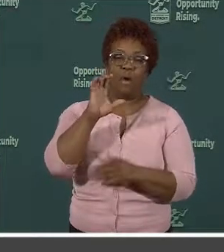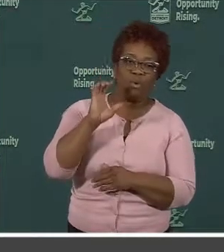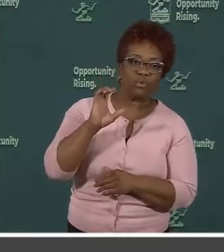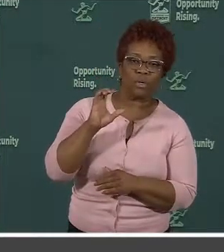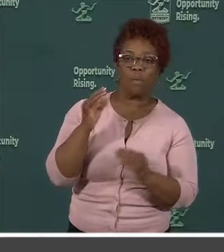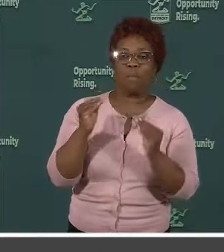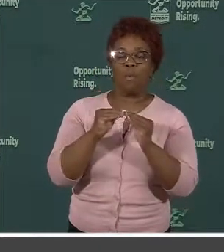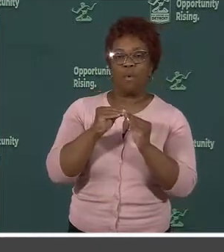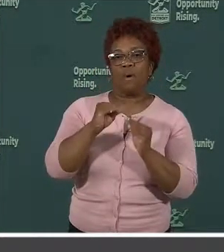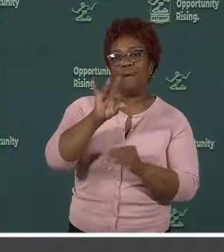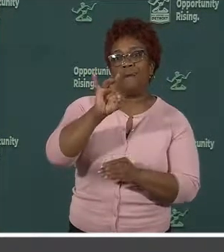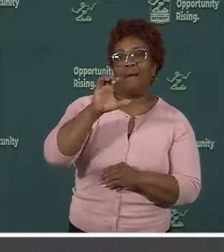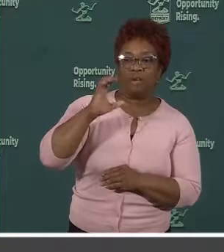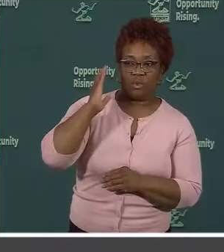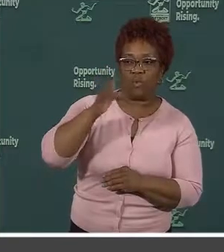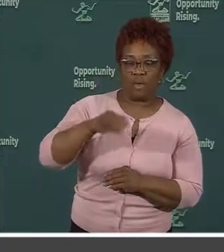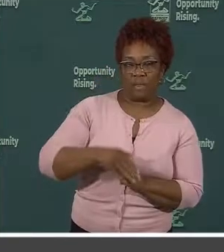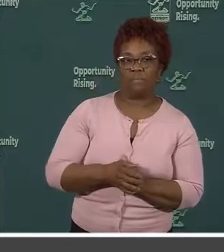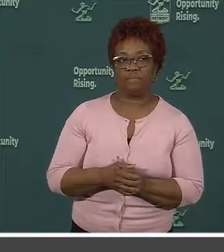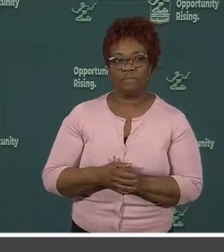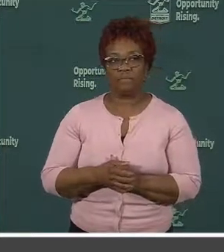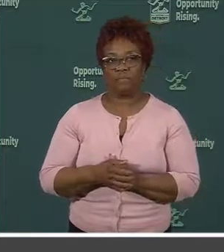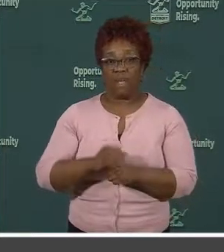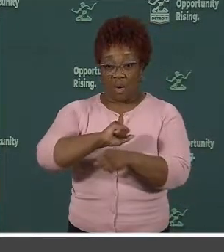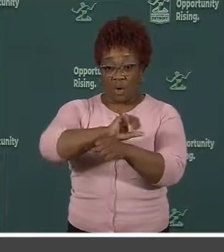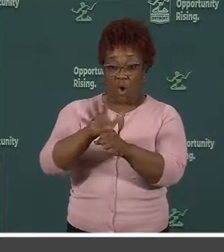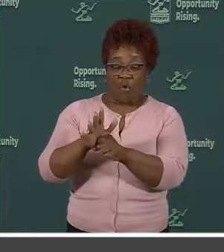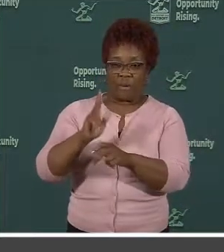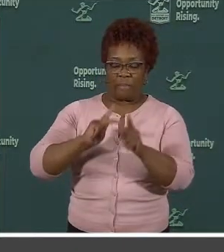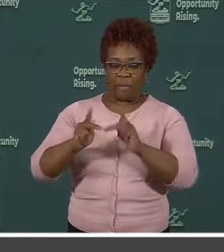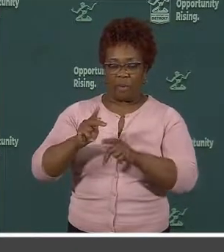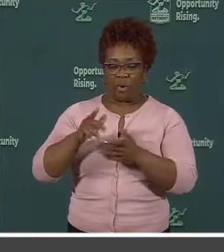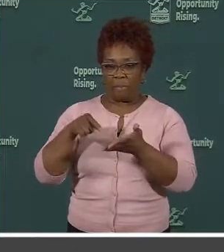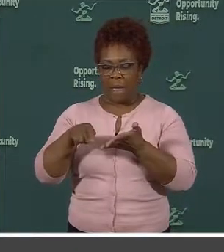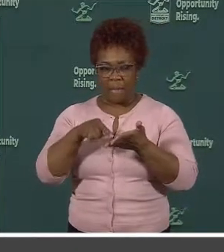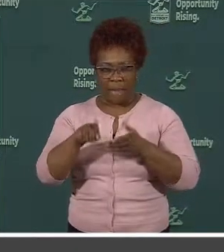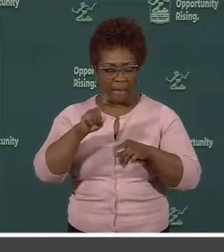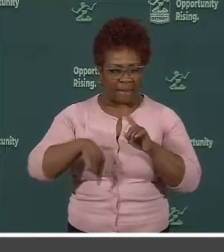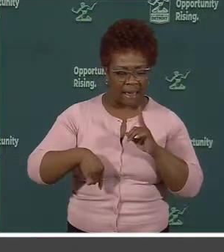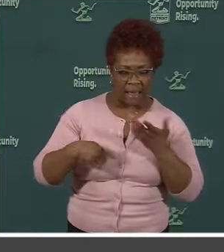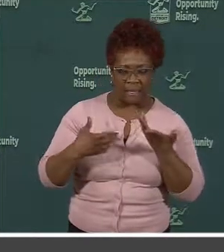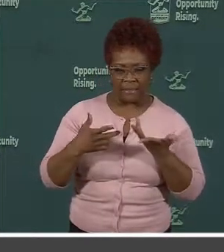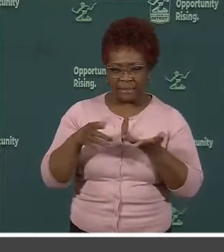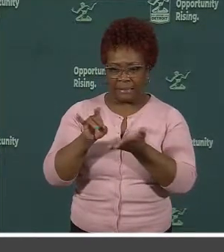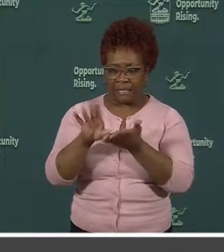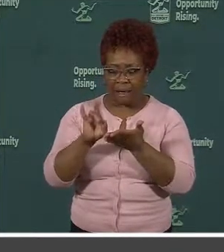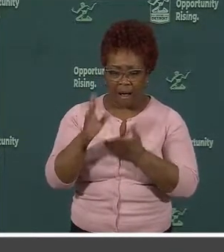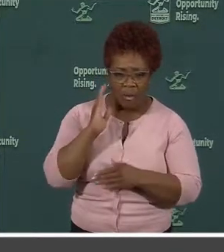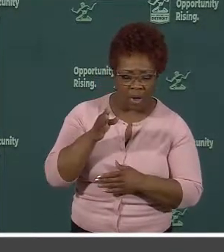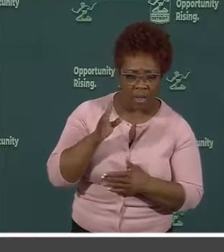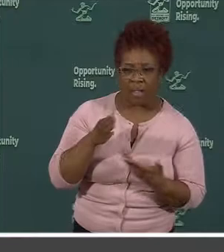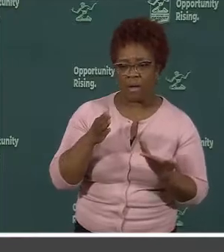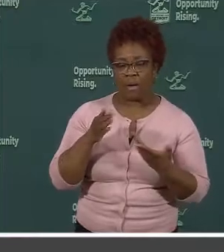ENORMOUS PRESSURE WHEN PEOPLE COULDN'T PAY THEIR BILLS THEY WERE GOING TO BE EVICTED WITH THE HELP OF THE FEDERAL GOVERNMENT WE PREVENTED THREE